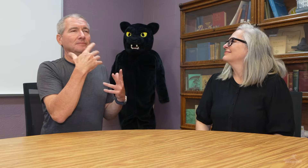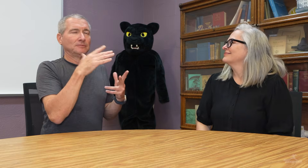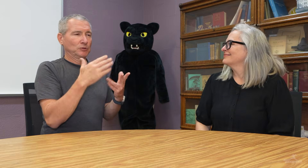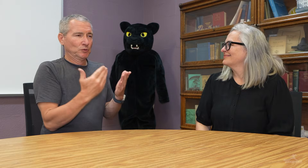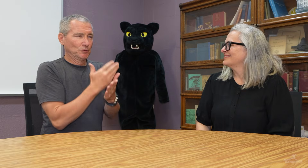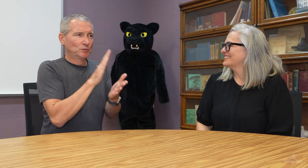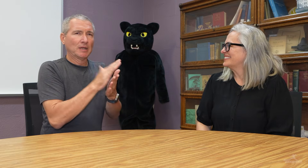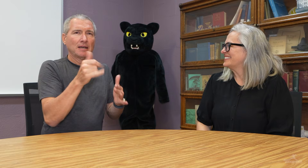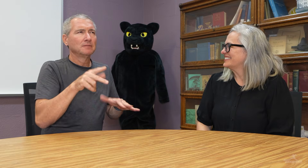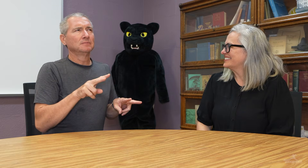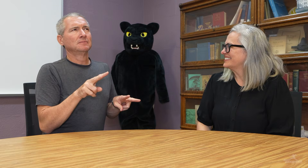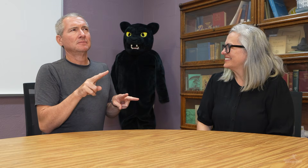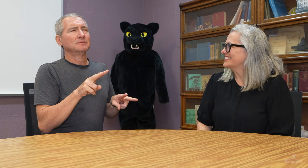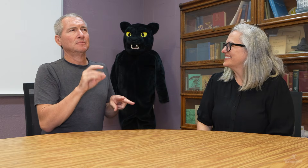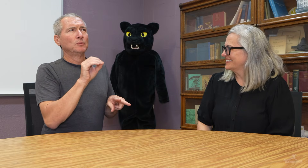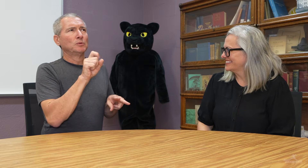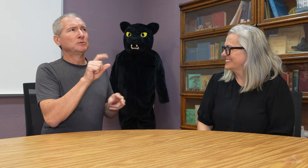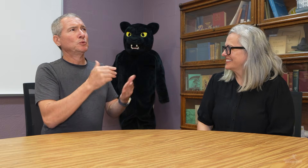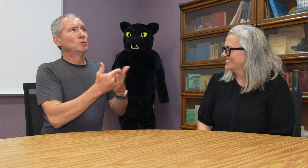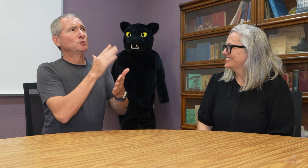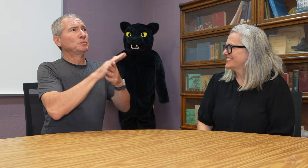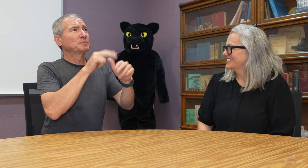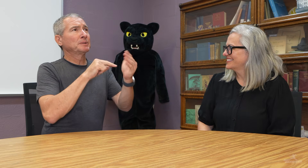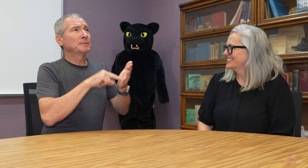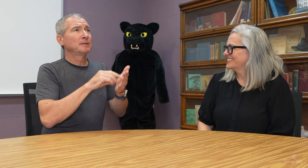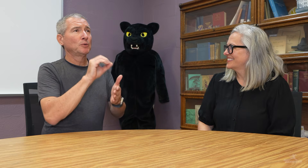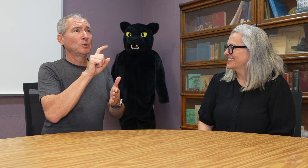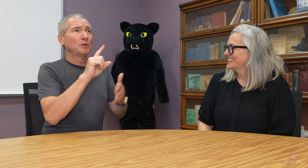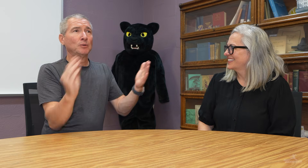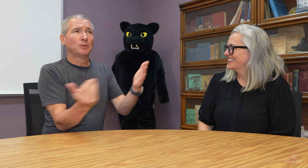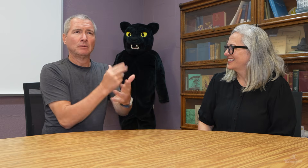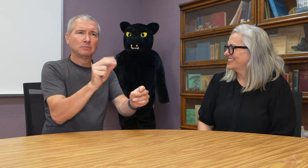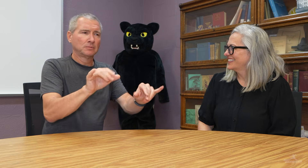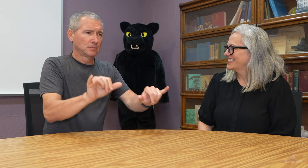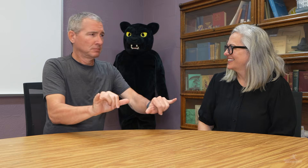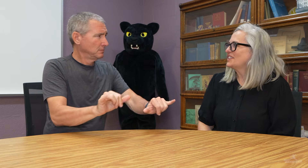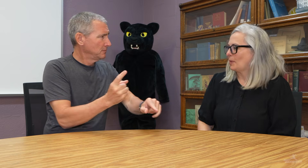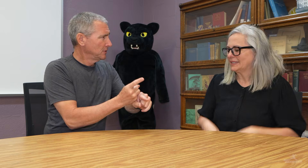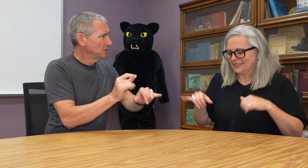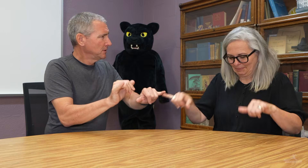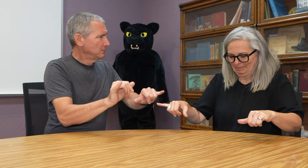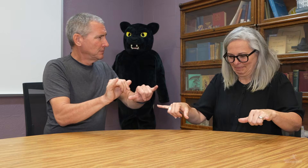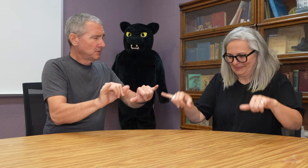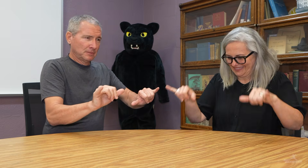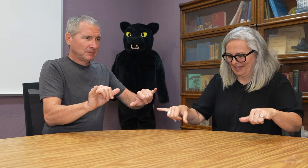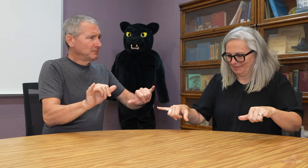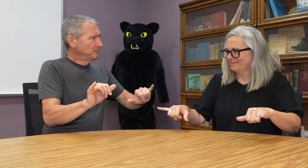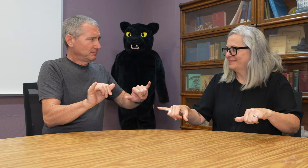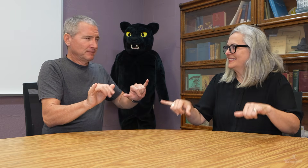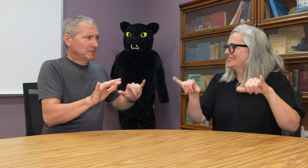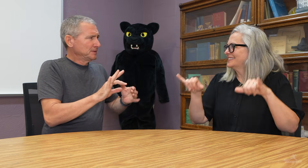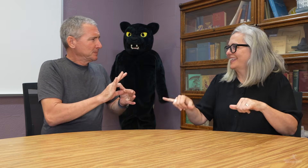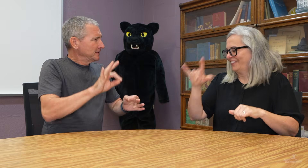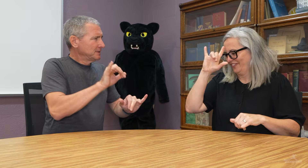So now we know OSD will be updating its buildings but the programs will remain the same, right? Yes, the programs will stay the same.